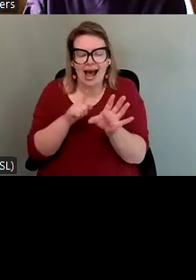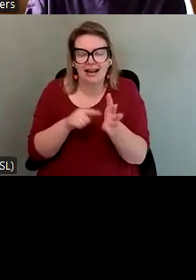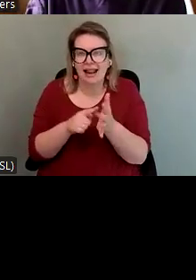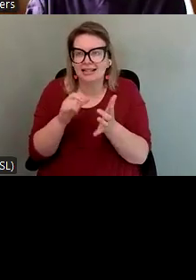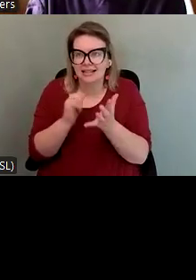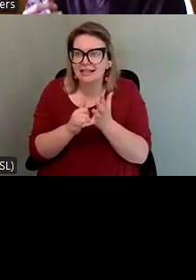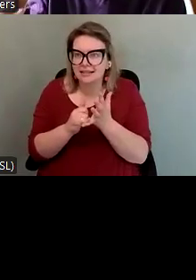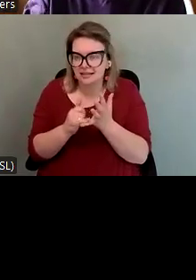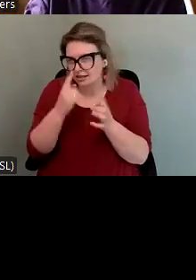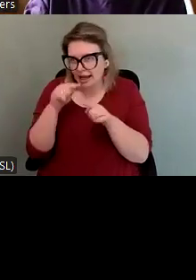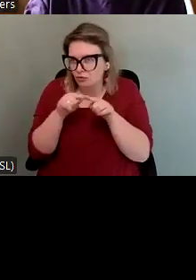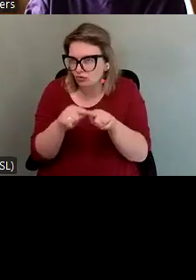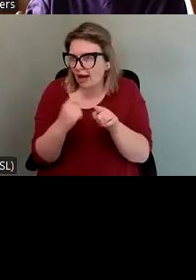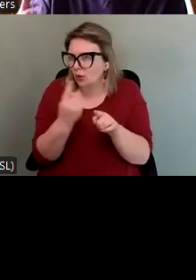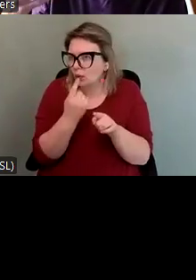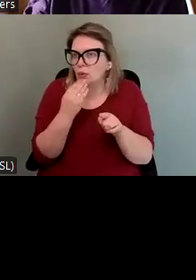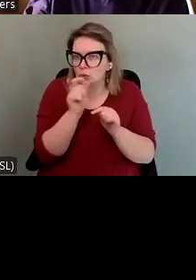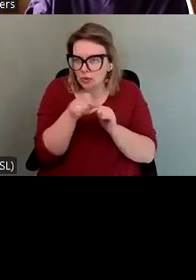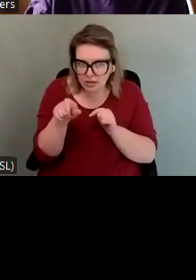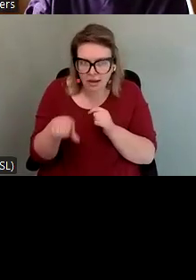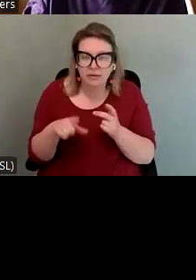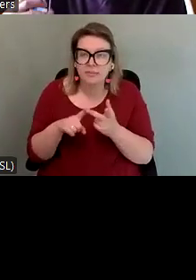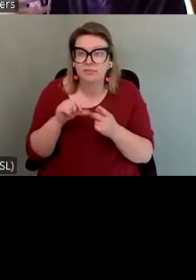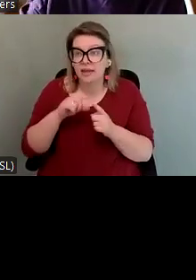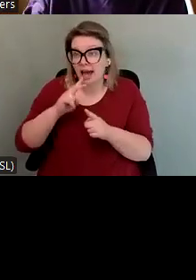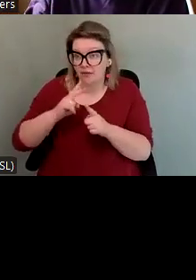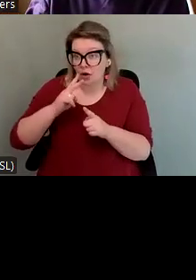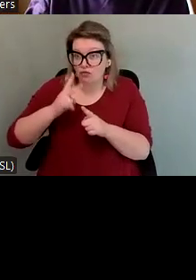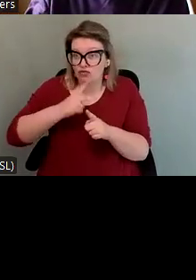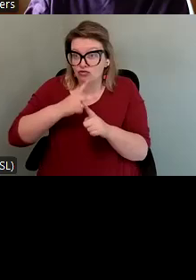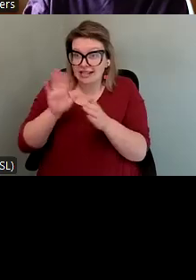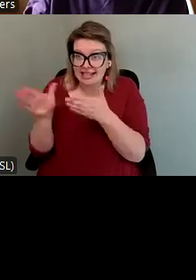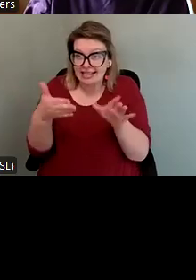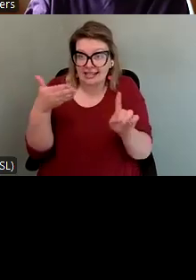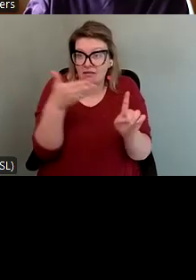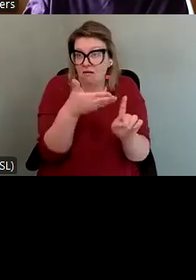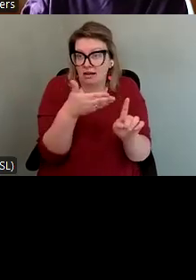We have retargeting ones, so that could be a Meta pixel or a TikTok pixel, for example.